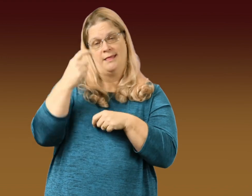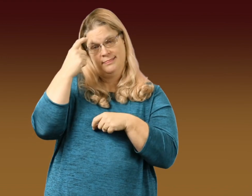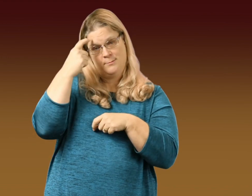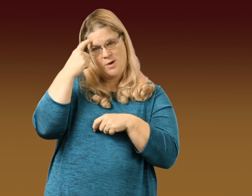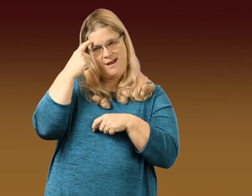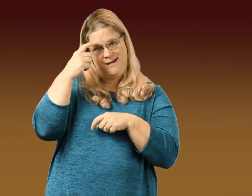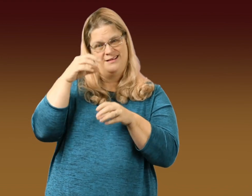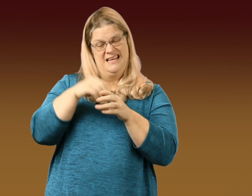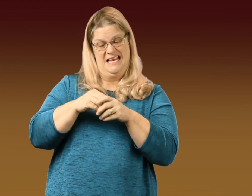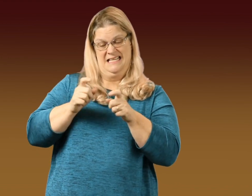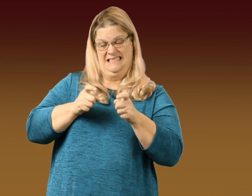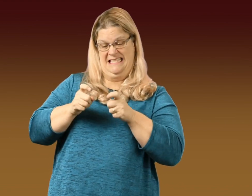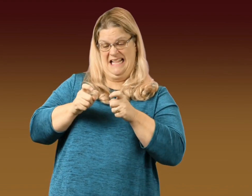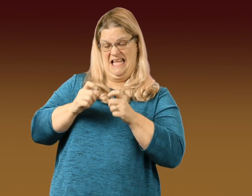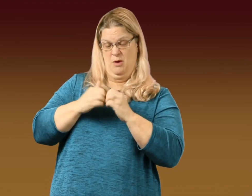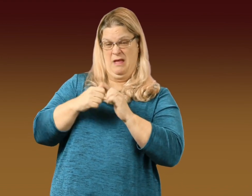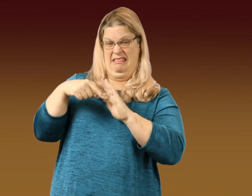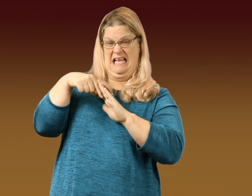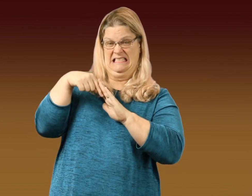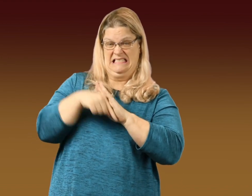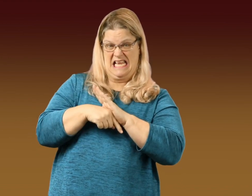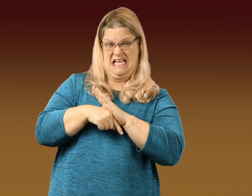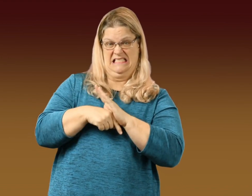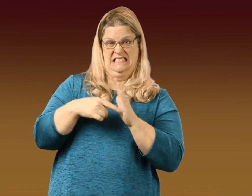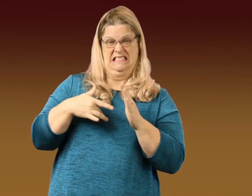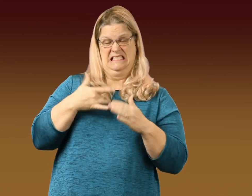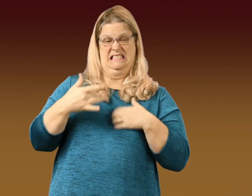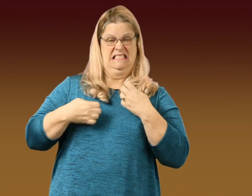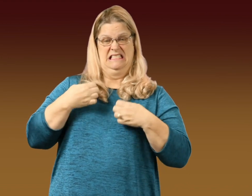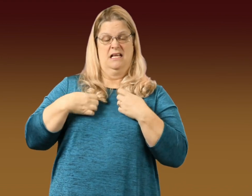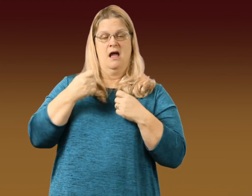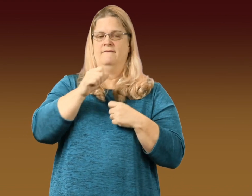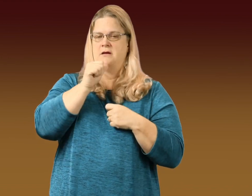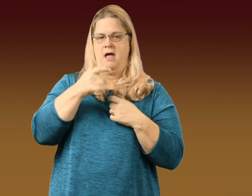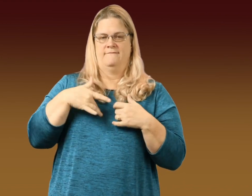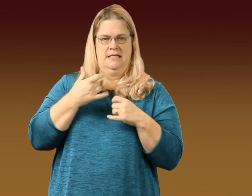or new road within the brain in dealing with intense emotions or not feeling safe.